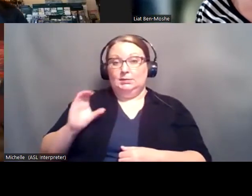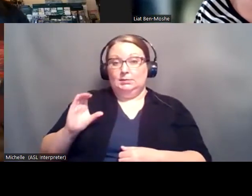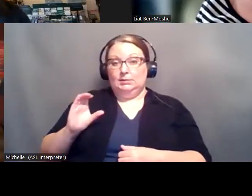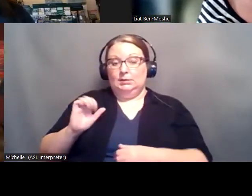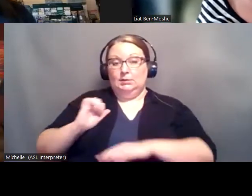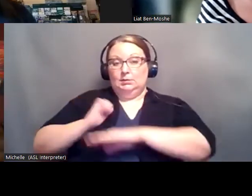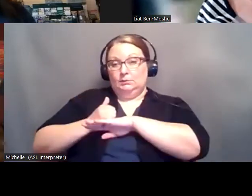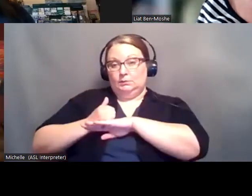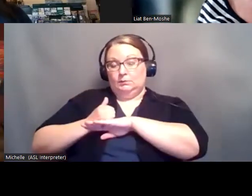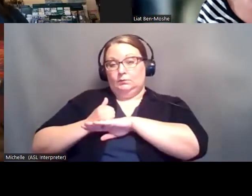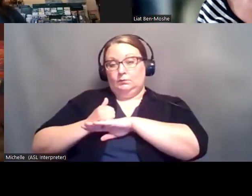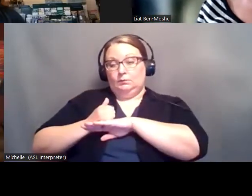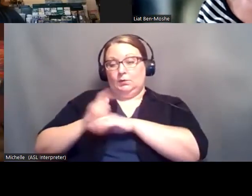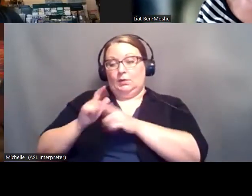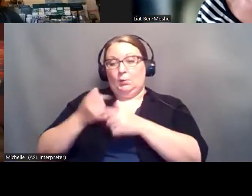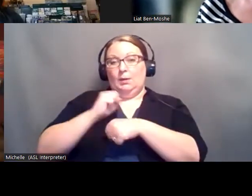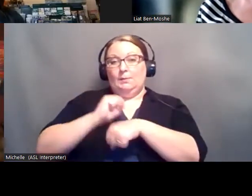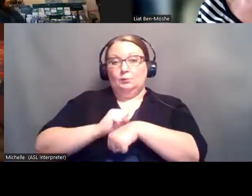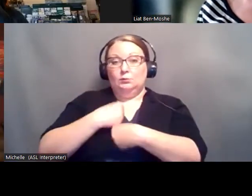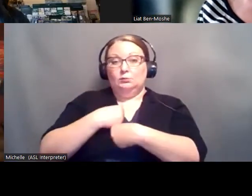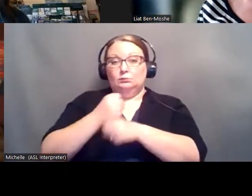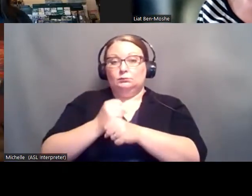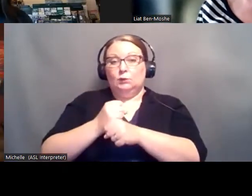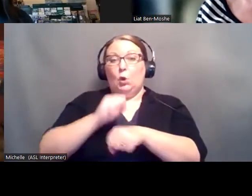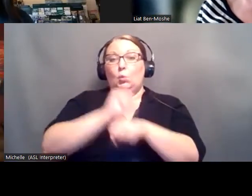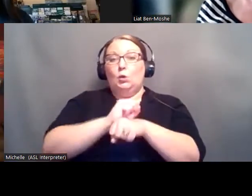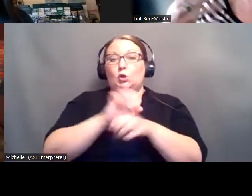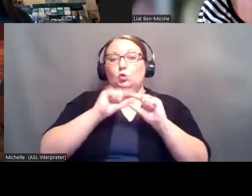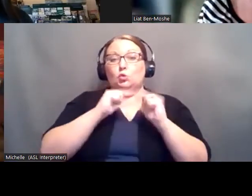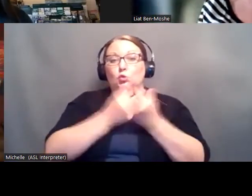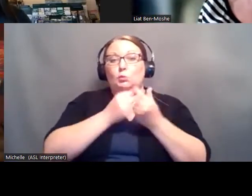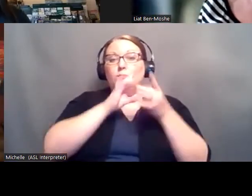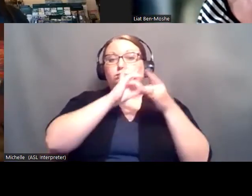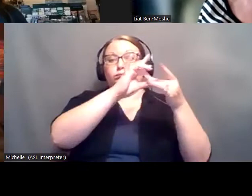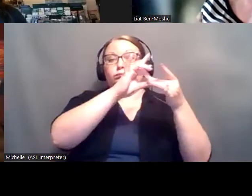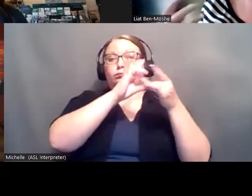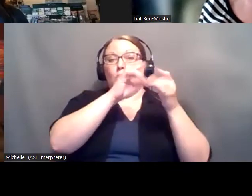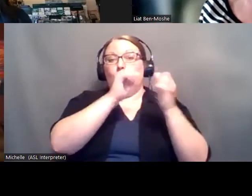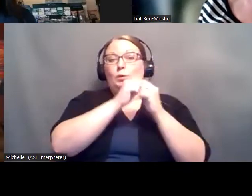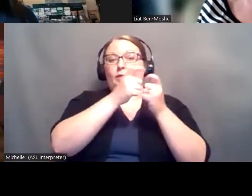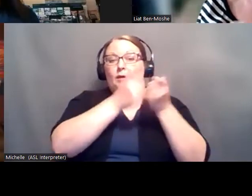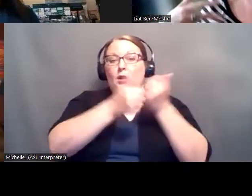we formed a working group with the administration. So first, we were very adversarial, protest,